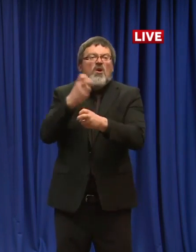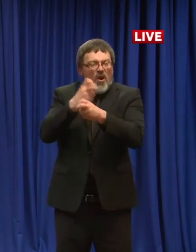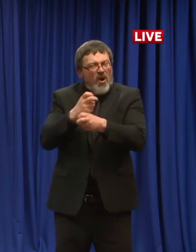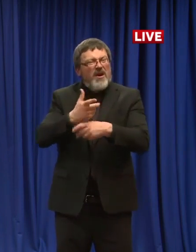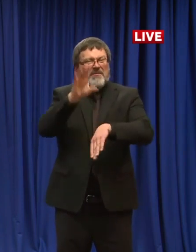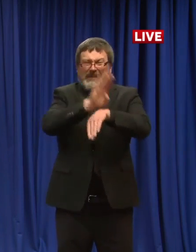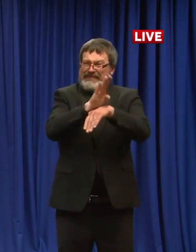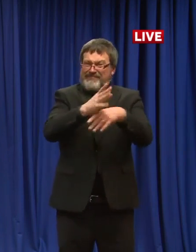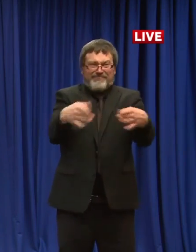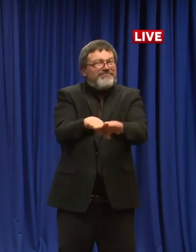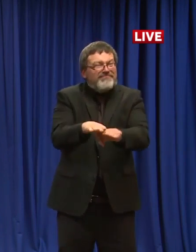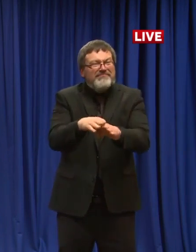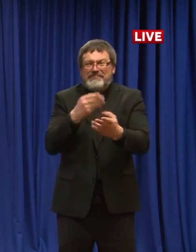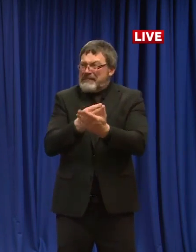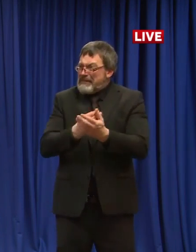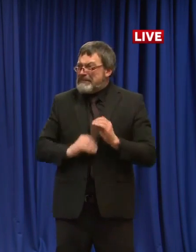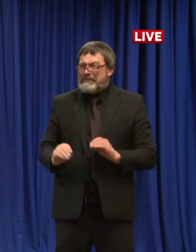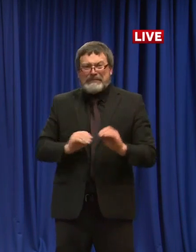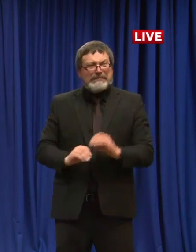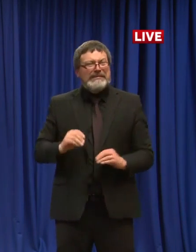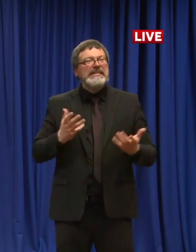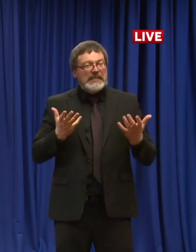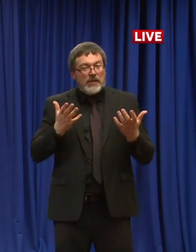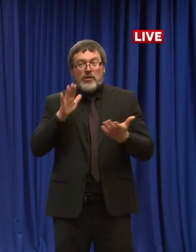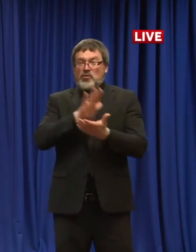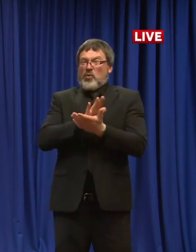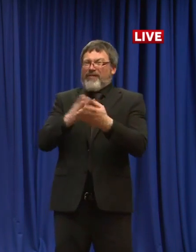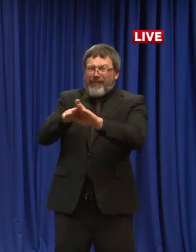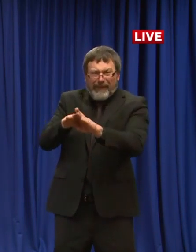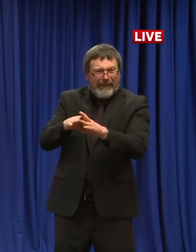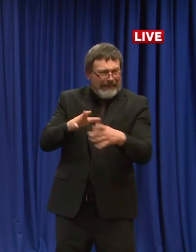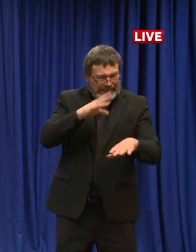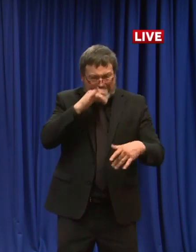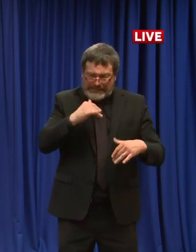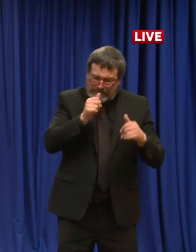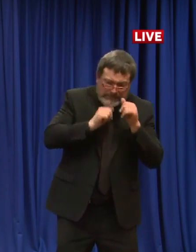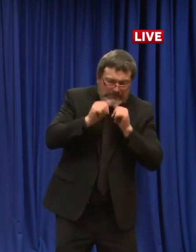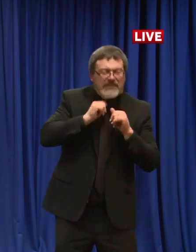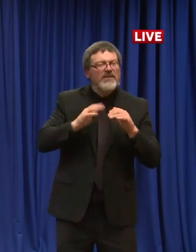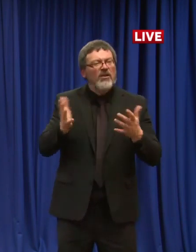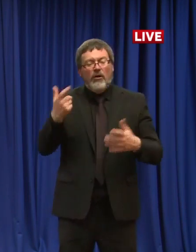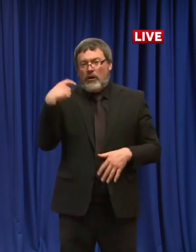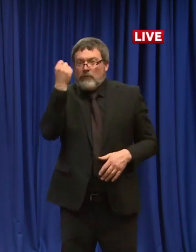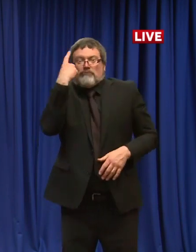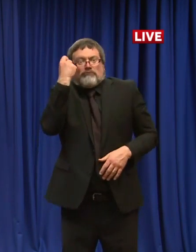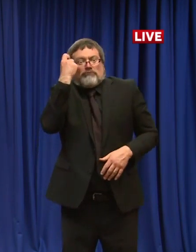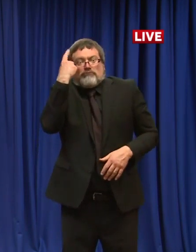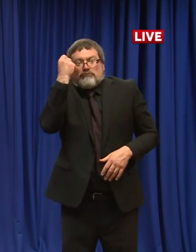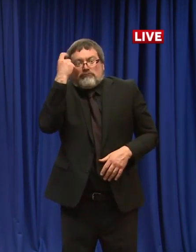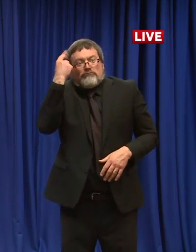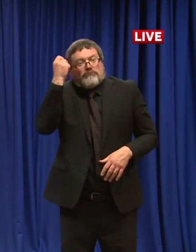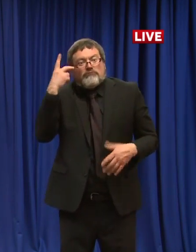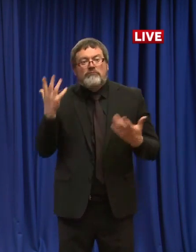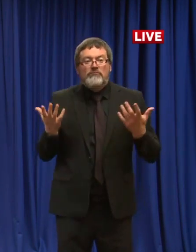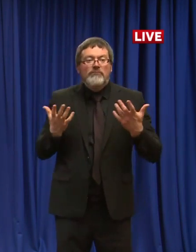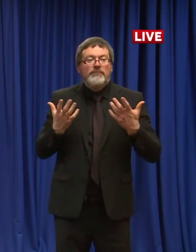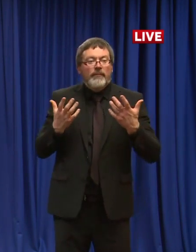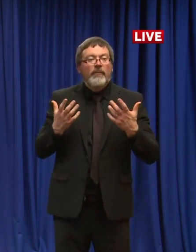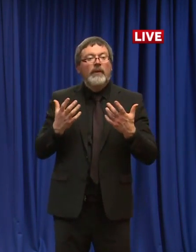IT’S VERY TOUGH TO DO WE UNDERSTAND BUT IT IS WORKING THE NON-ESSENTIAL BUSINESS ORDER IS WORKING AND THE REMOTE LEARNING IS HAVING A WONDERFUL CREATING CREATING A WONDERFUL OPPORTUNITY